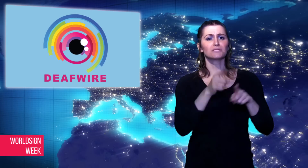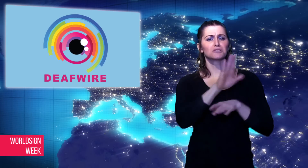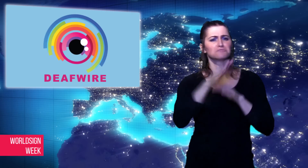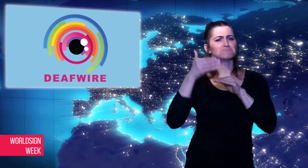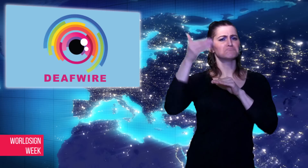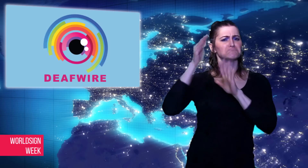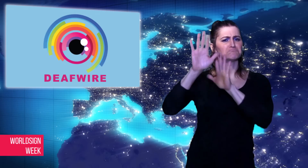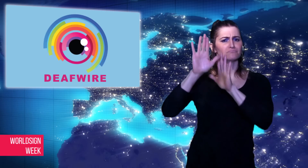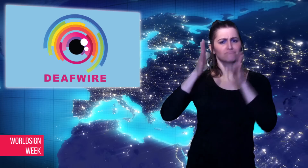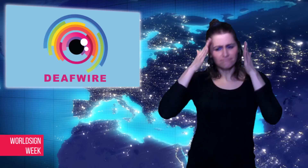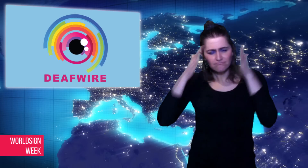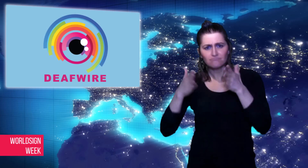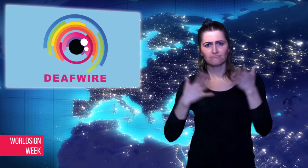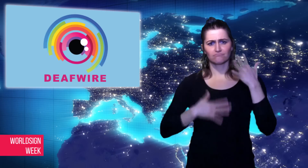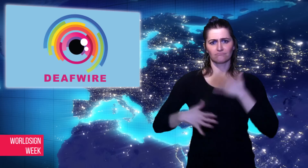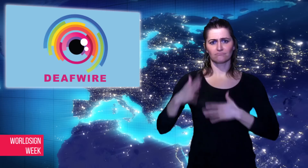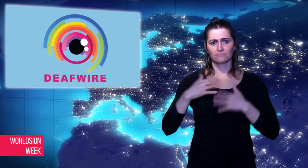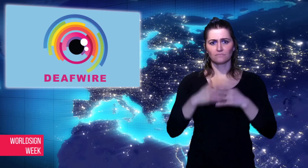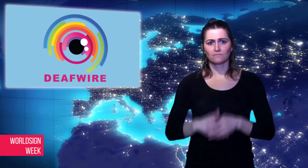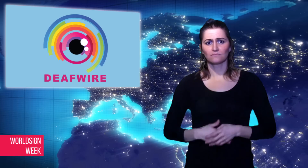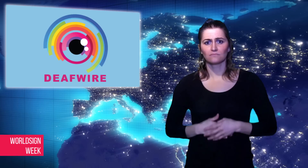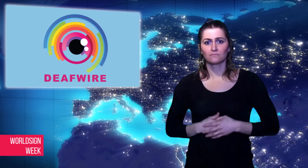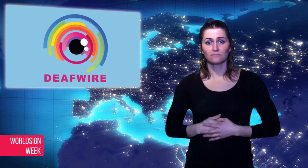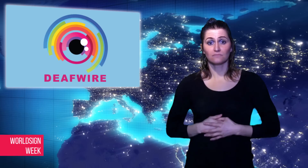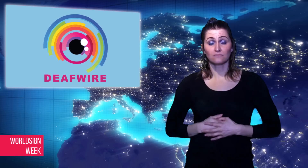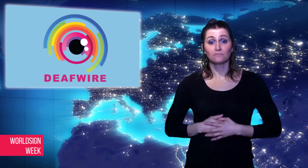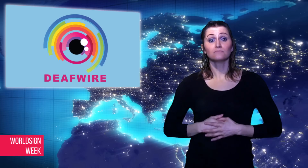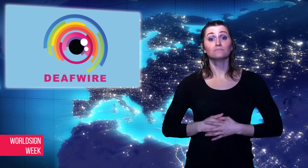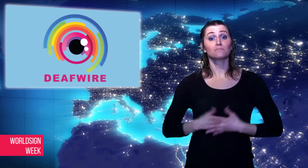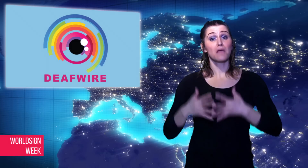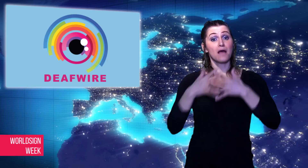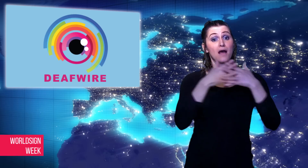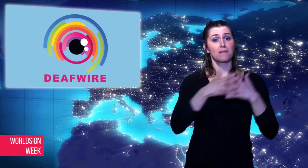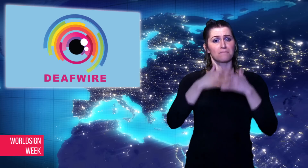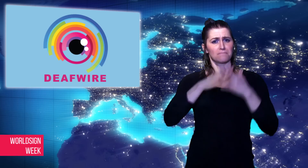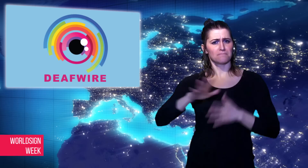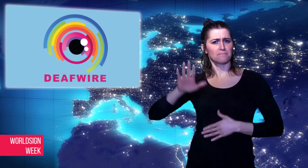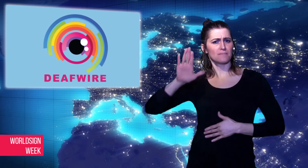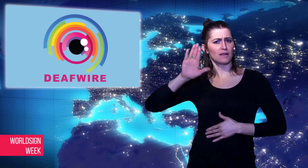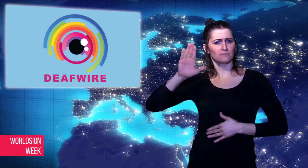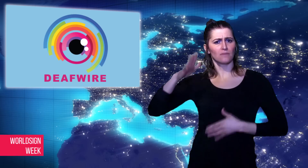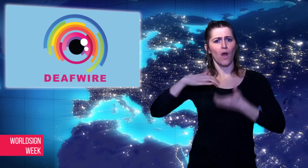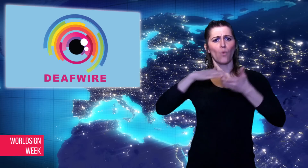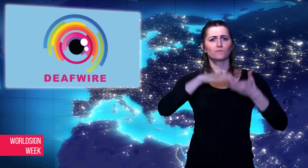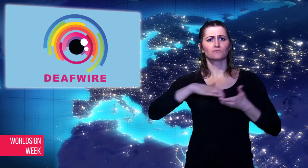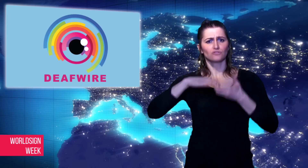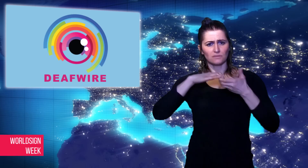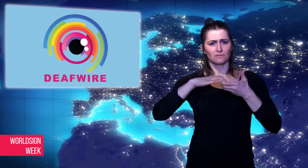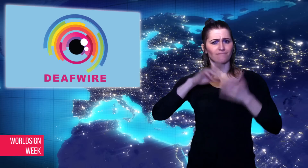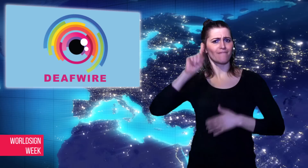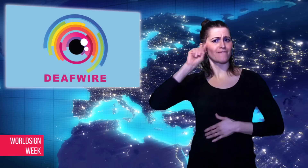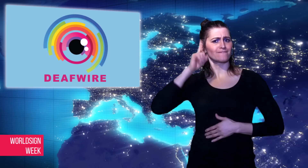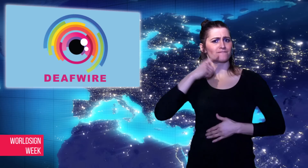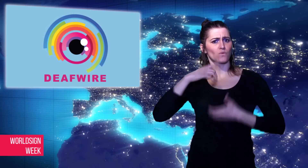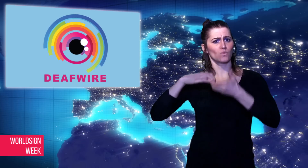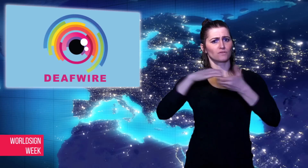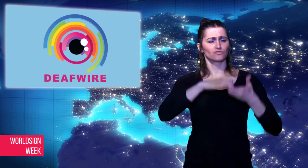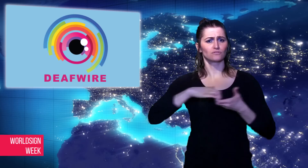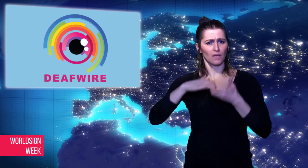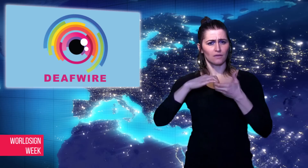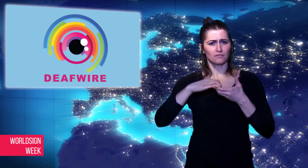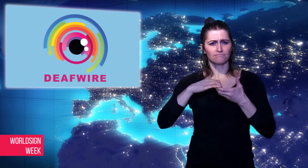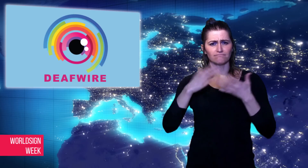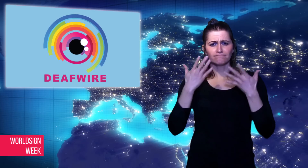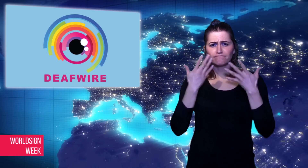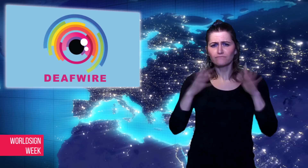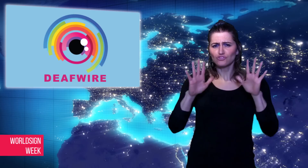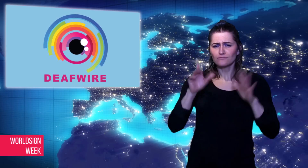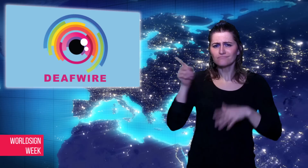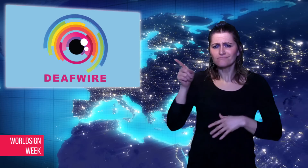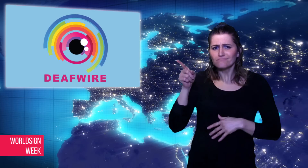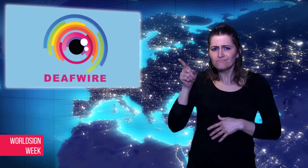had a suggestion for Young Thug - instead